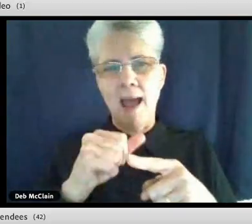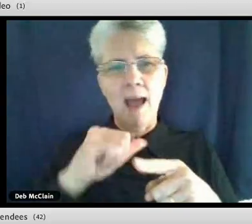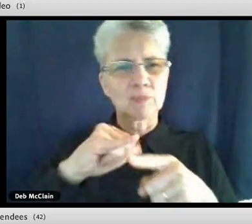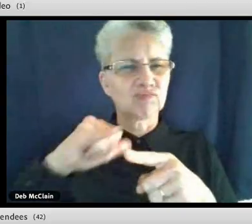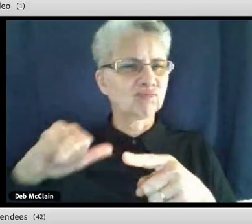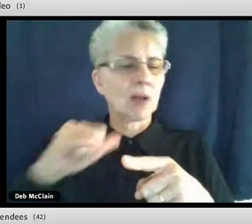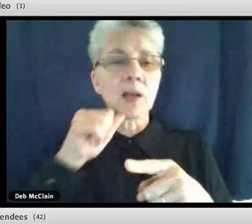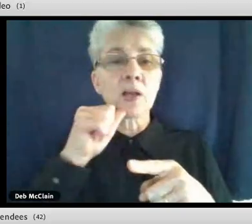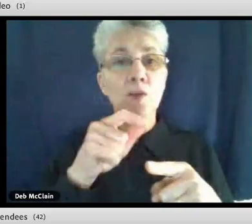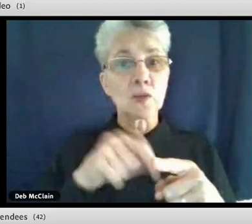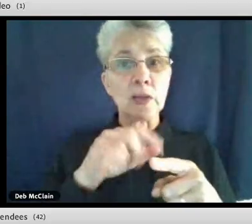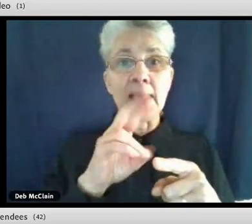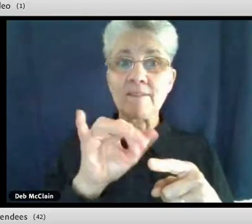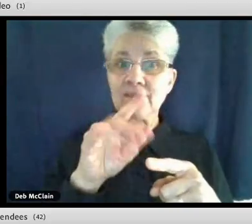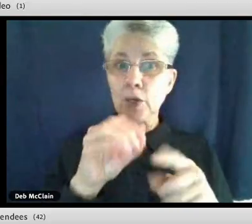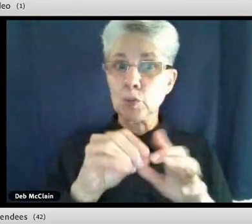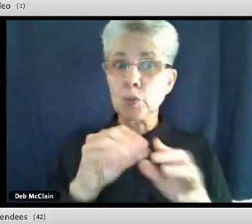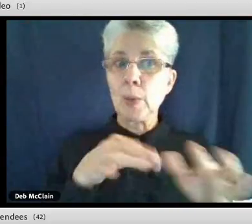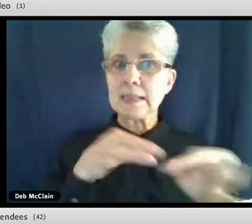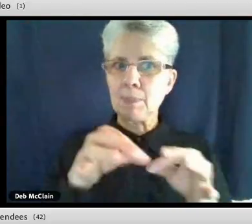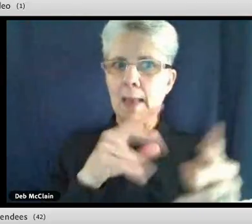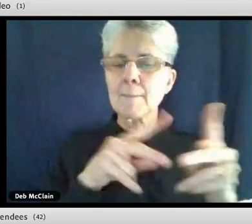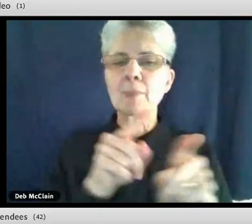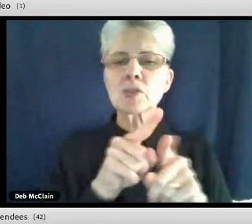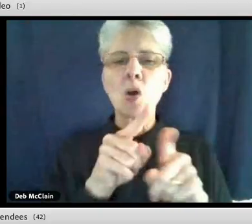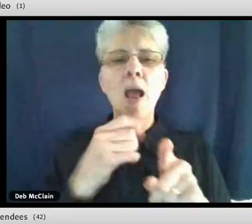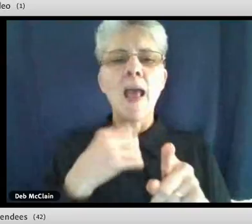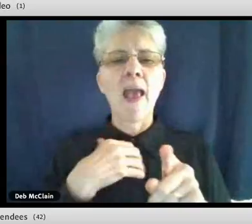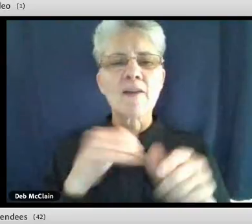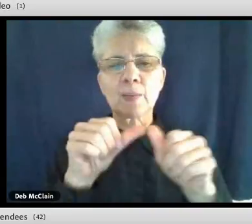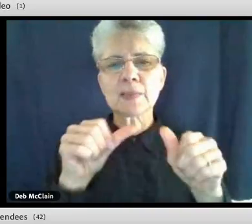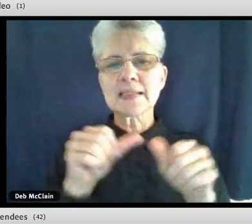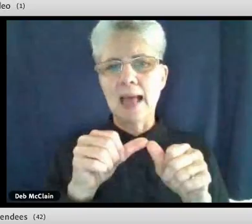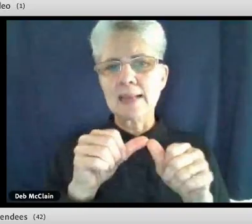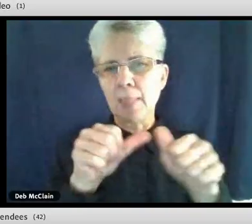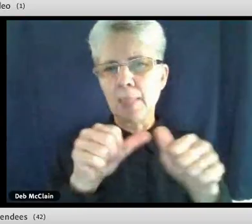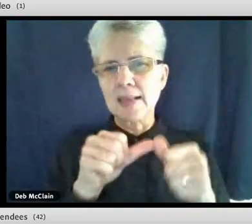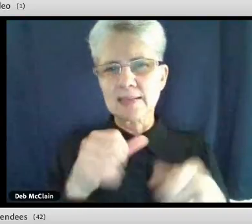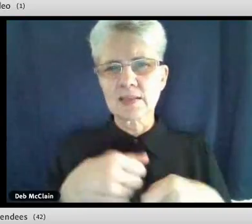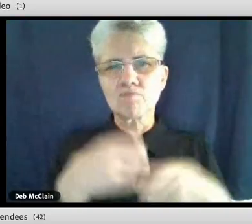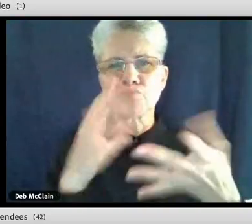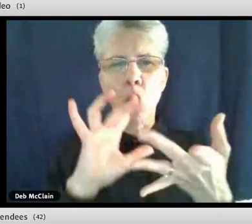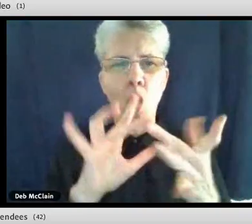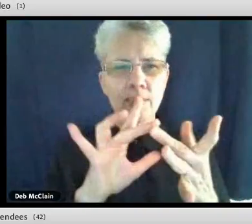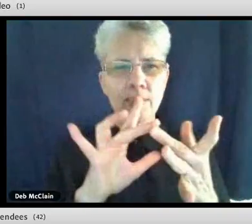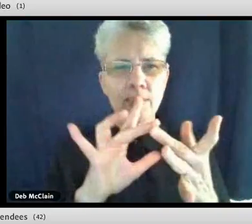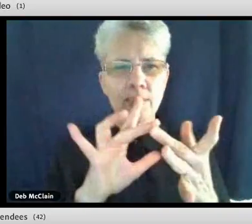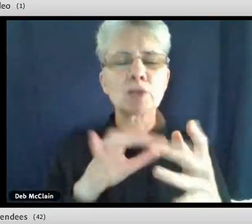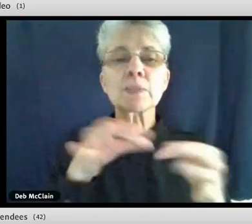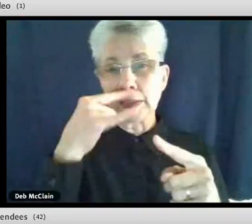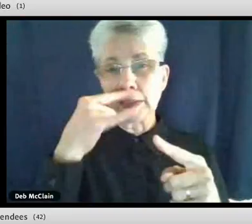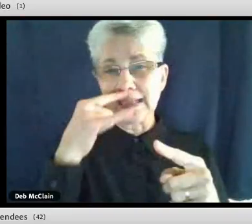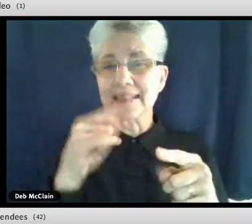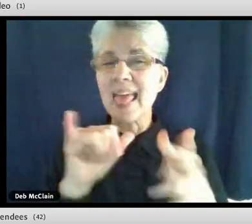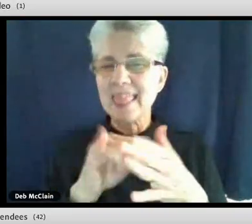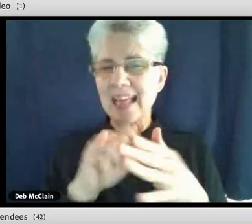so if you need a video to explain to people. Also, I've got some sites later for how to explain it to kids because that's a little bit different, right?